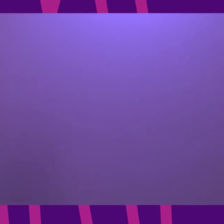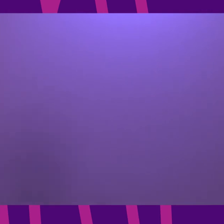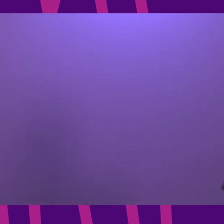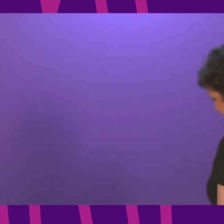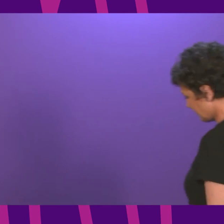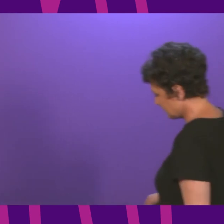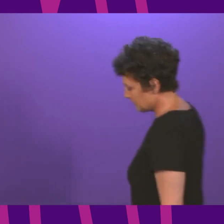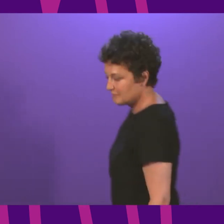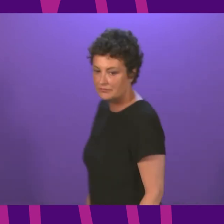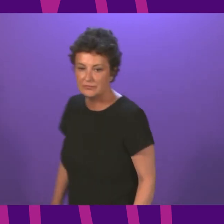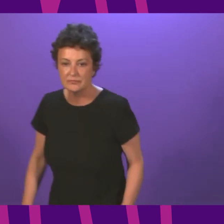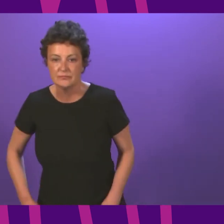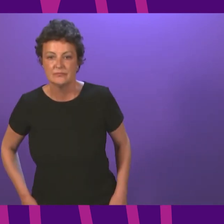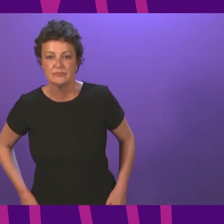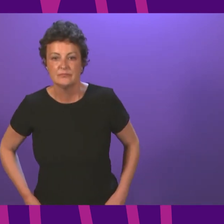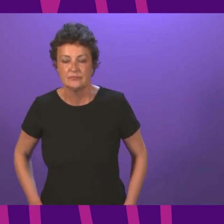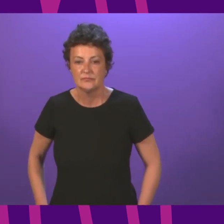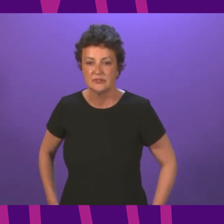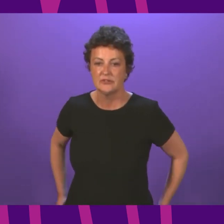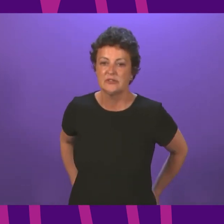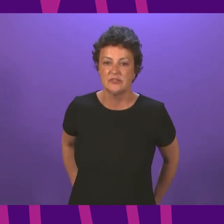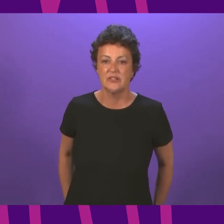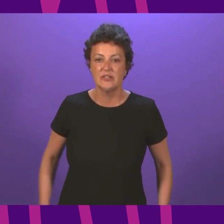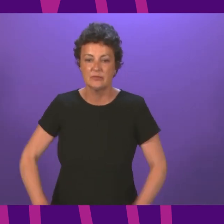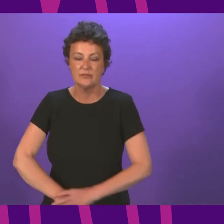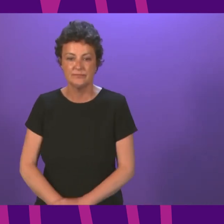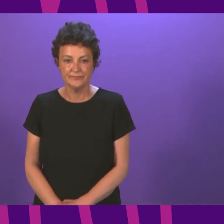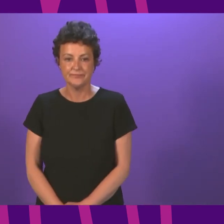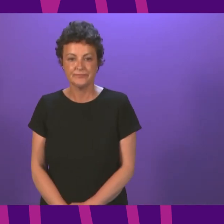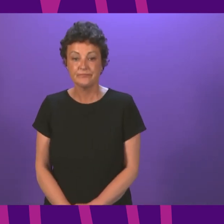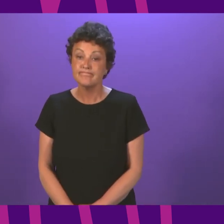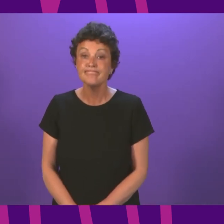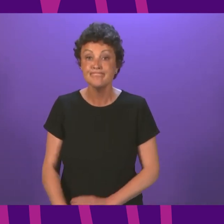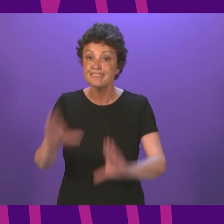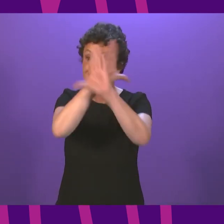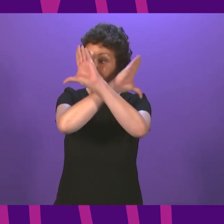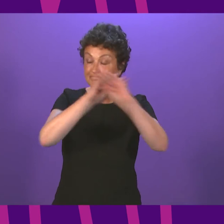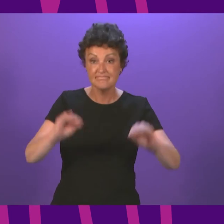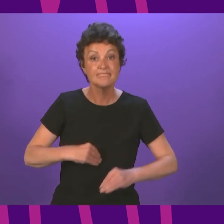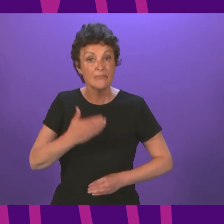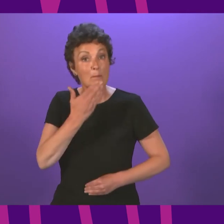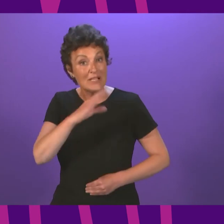I am grateful to the many members from across the chamber who approached the bill in a constructive